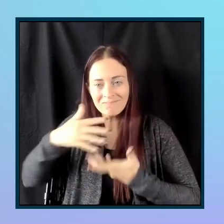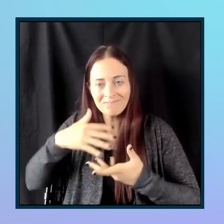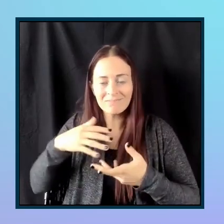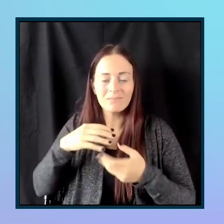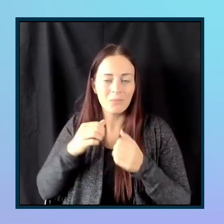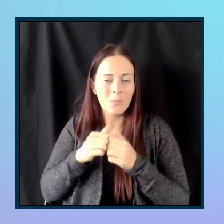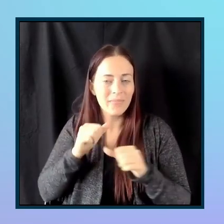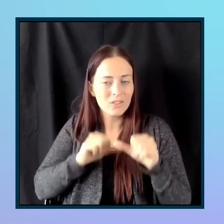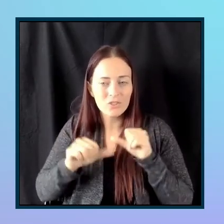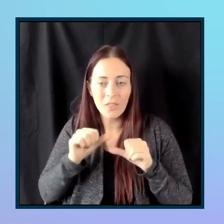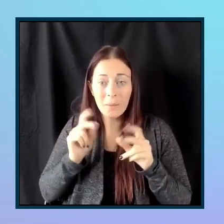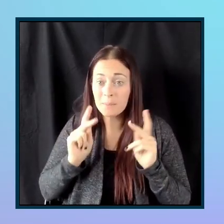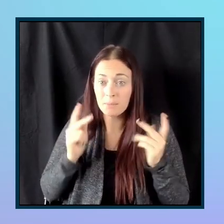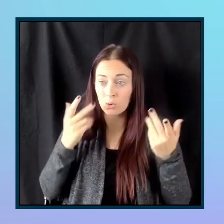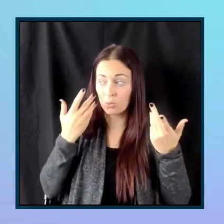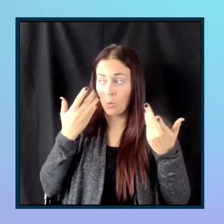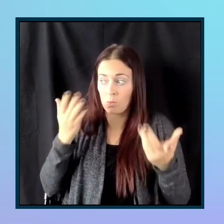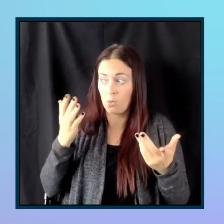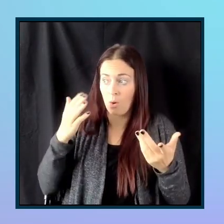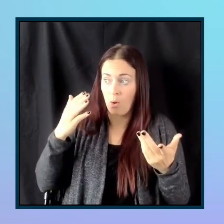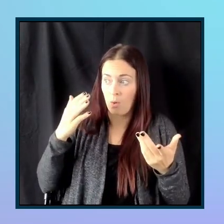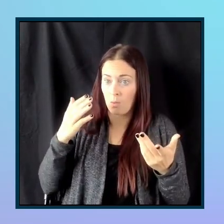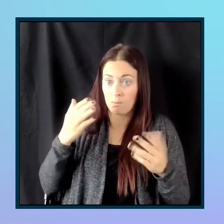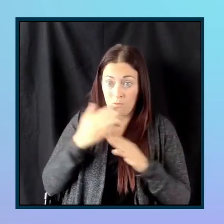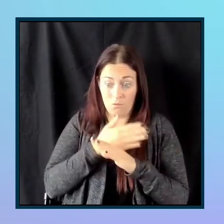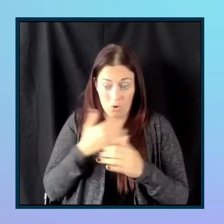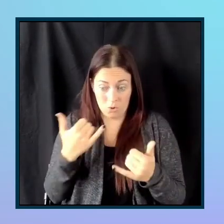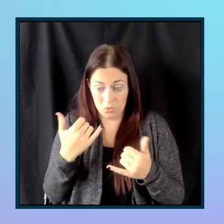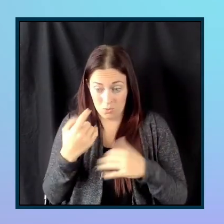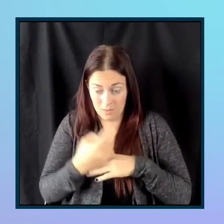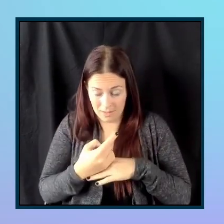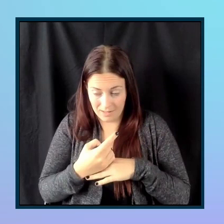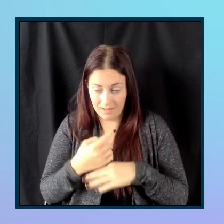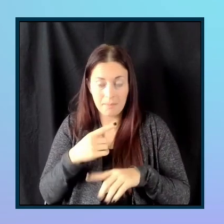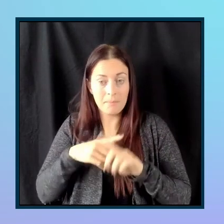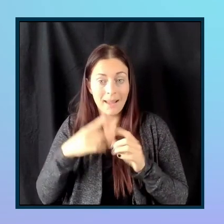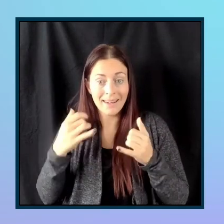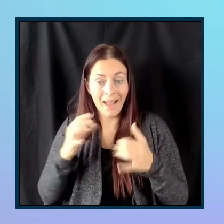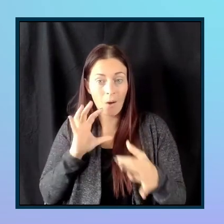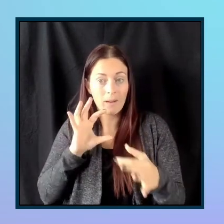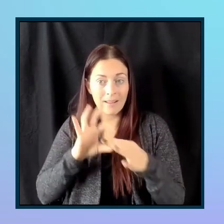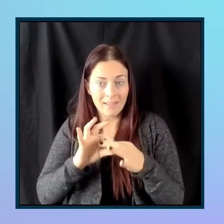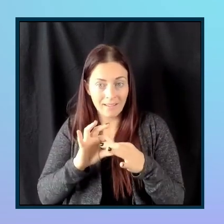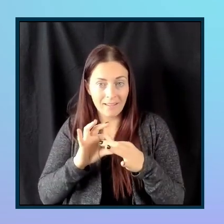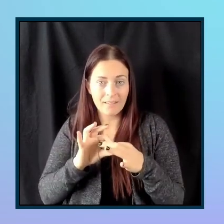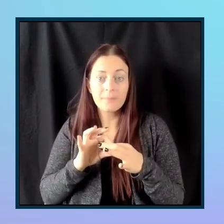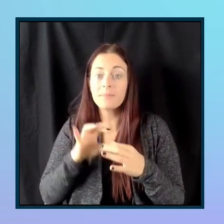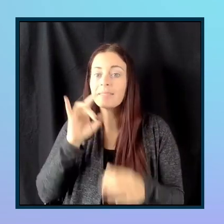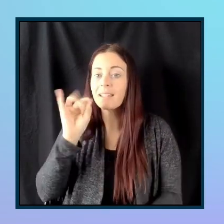we just found something in common and we're able to connect that way. If you do happen to reach out to someone